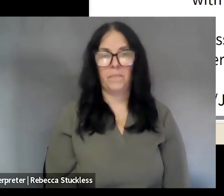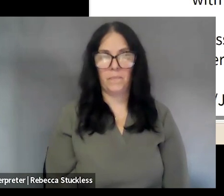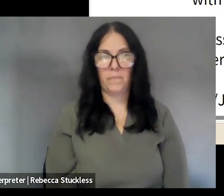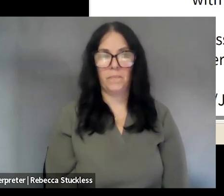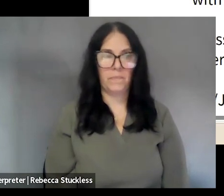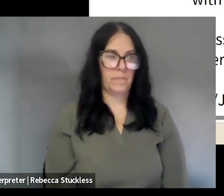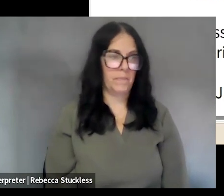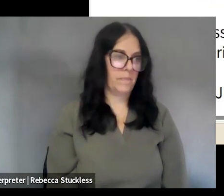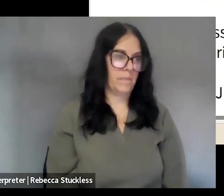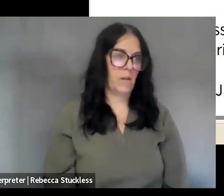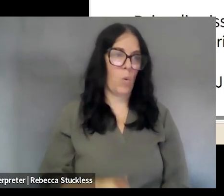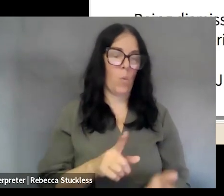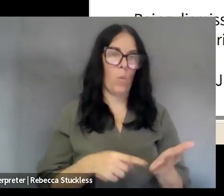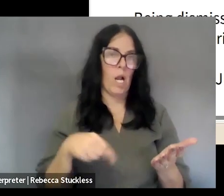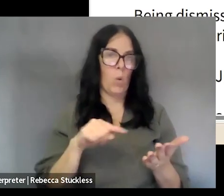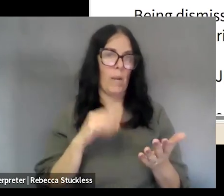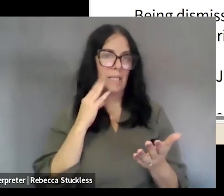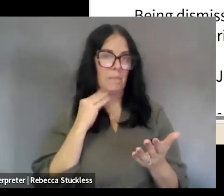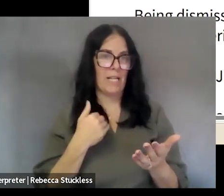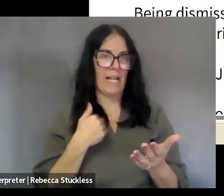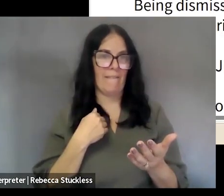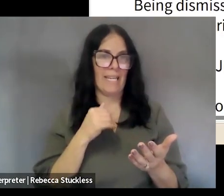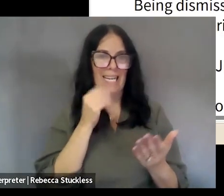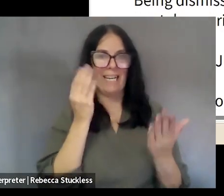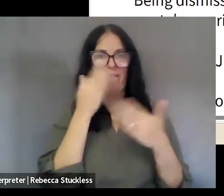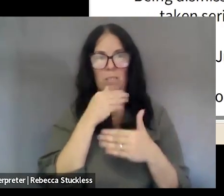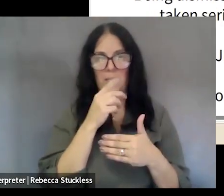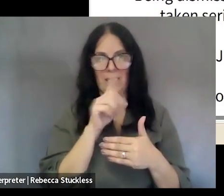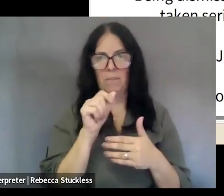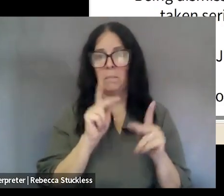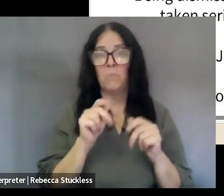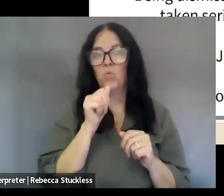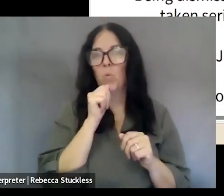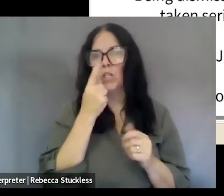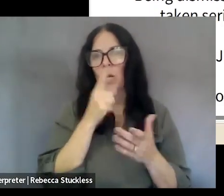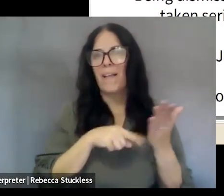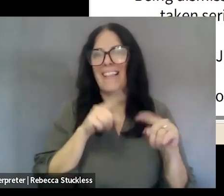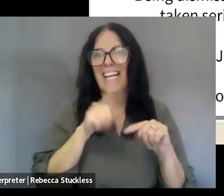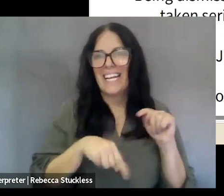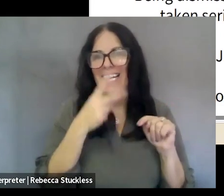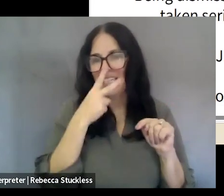disability, people don't understand what they can't see, they aren't living with it, I remind